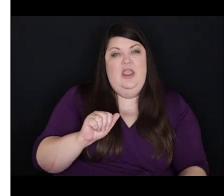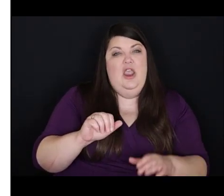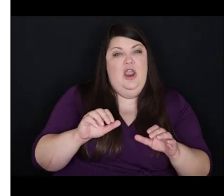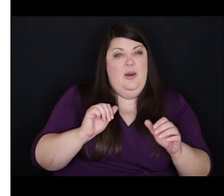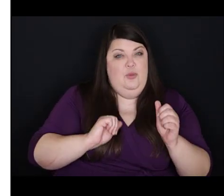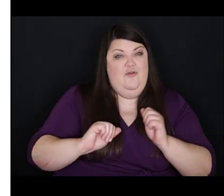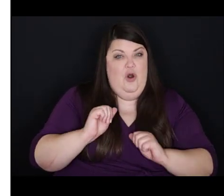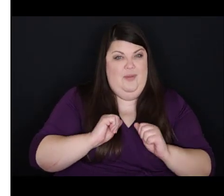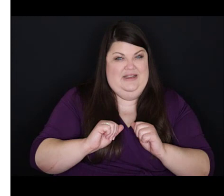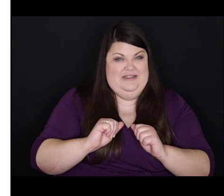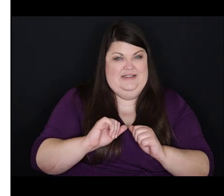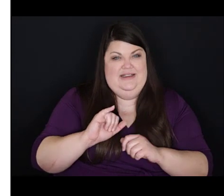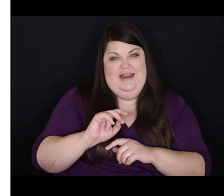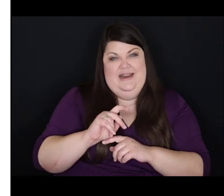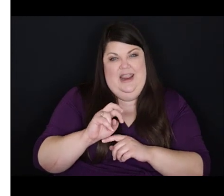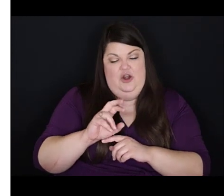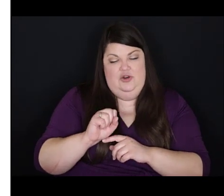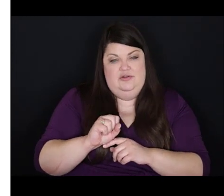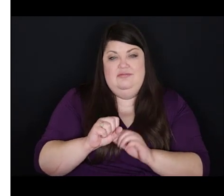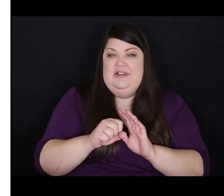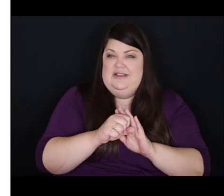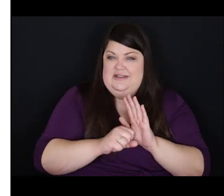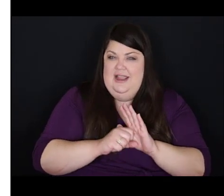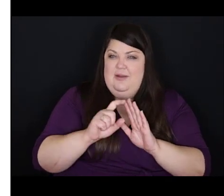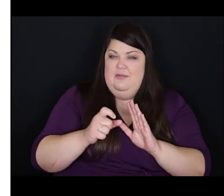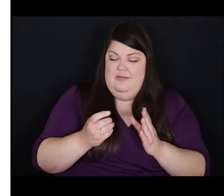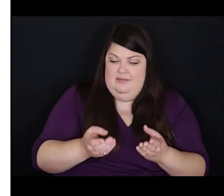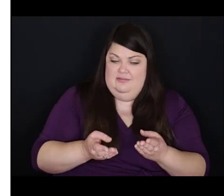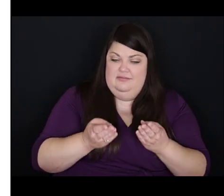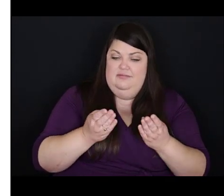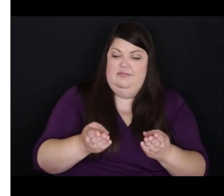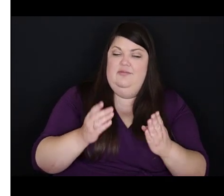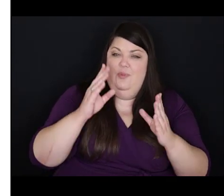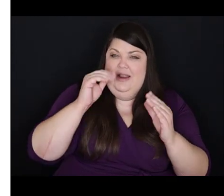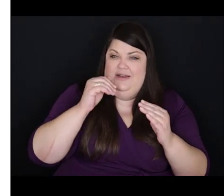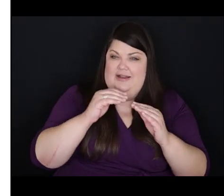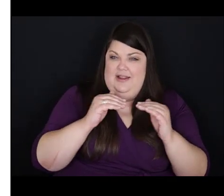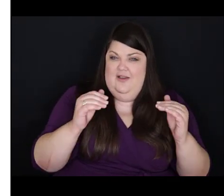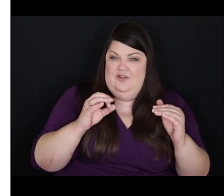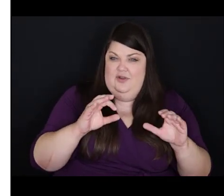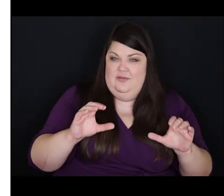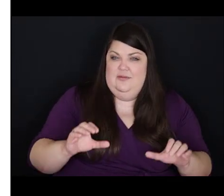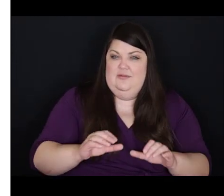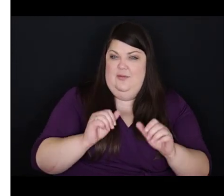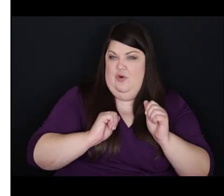States must submit expected levels of performance in their Unified and Combined State Plan and in